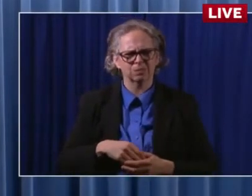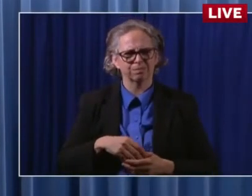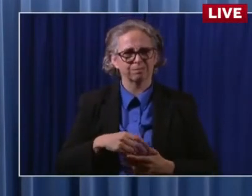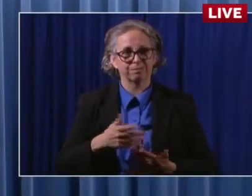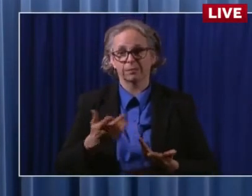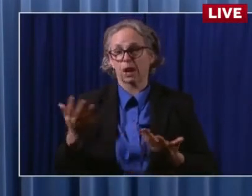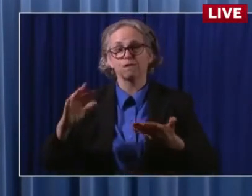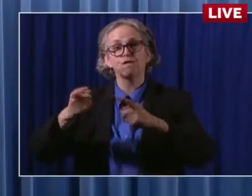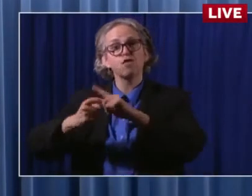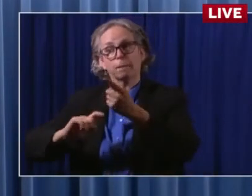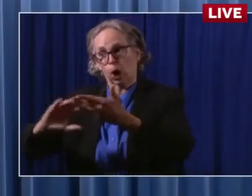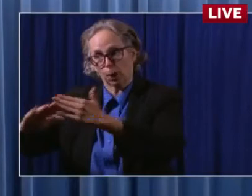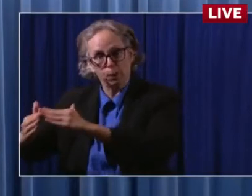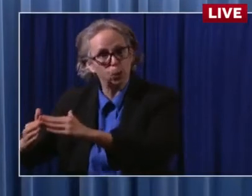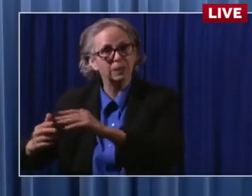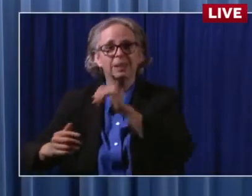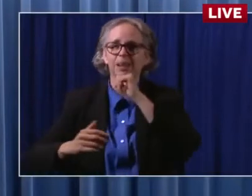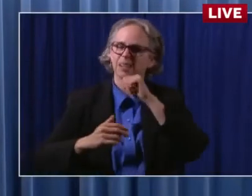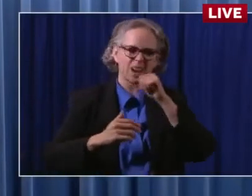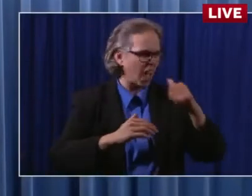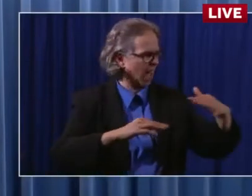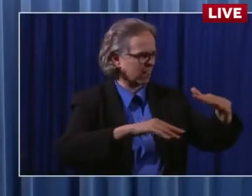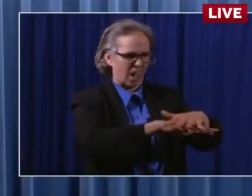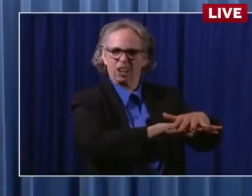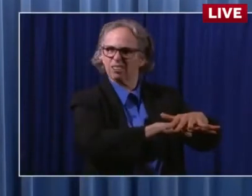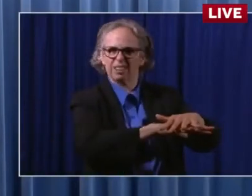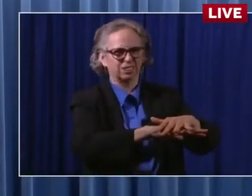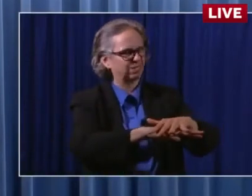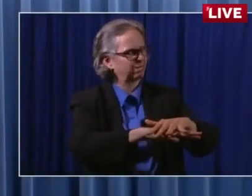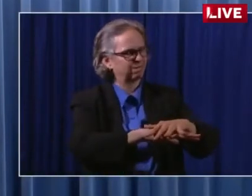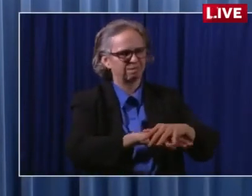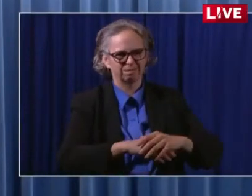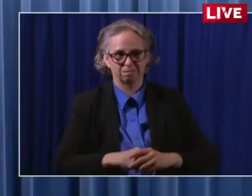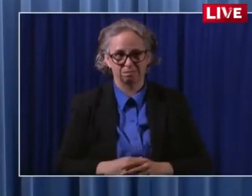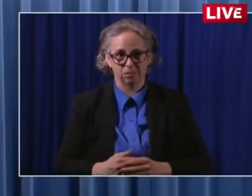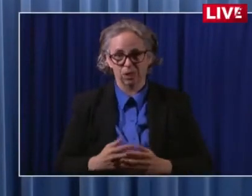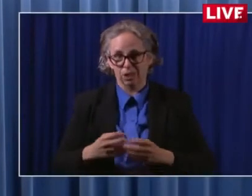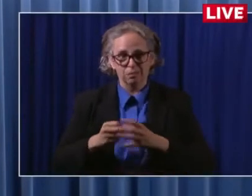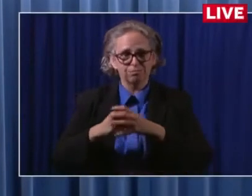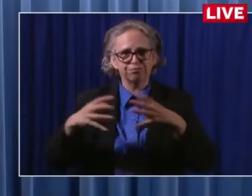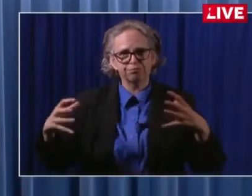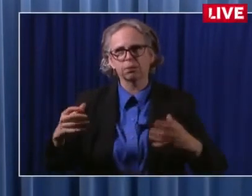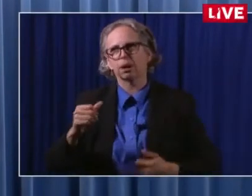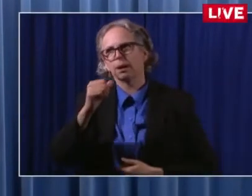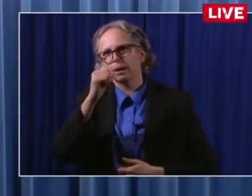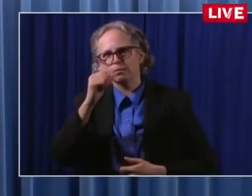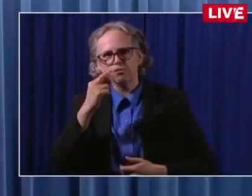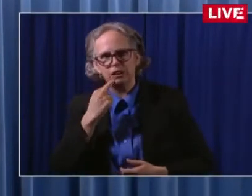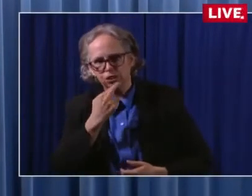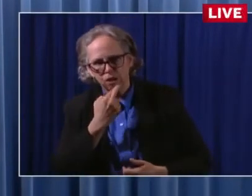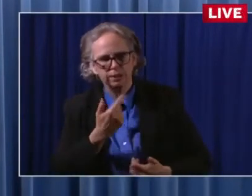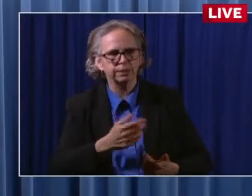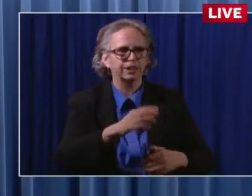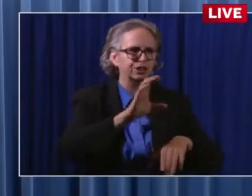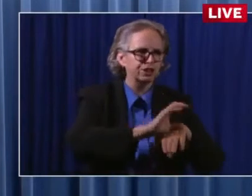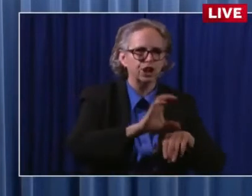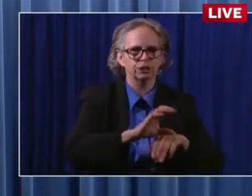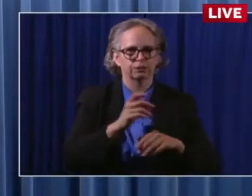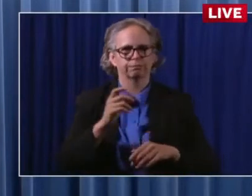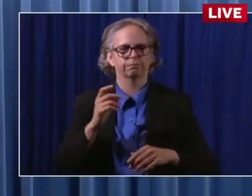IN RECENT WEEKS, OVER 81% OF THE CASES ARE NOT IN CONGREGATE SETTINGS, SIGNALING SIGNIFICANT TRANSMISSION TO THE COMMUNITY.